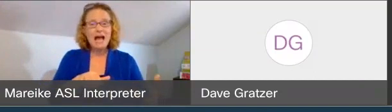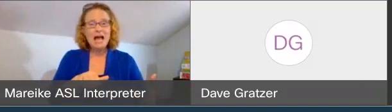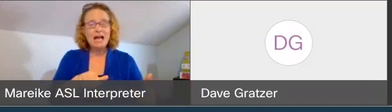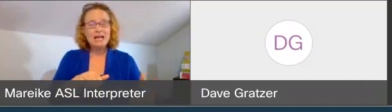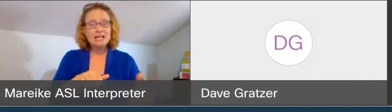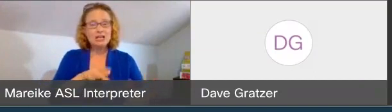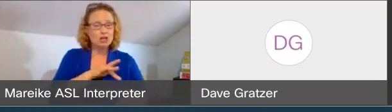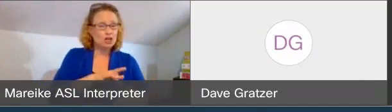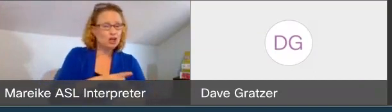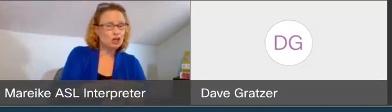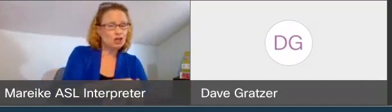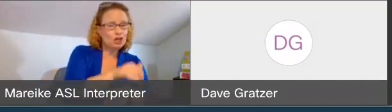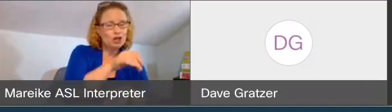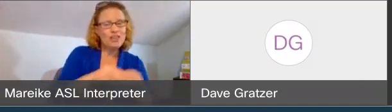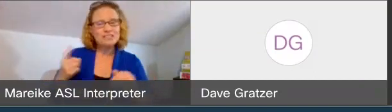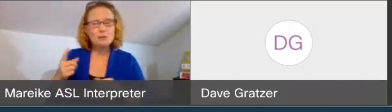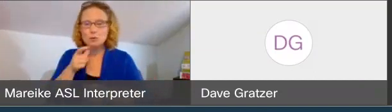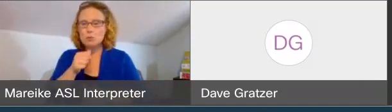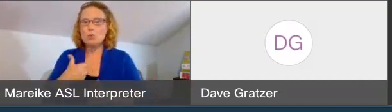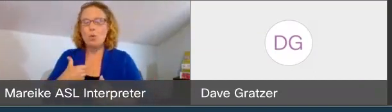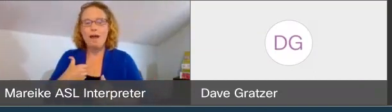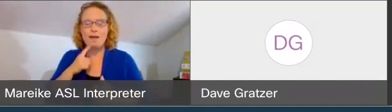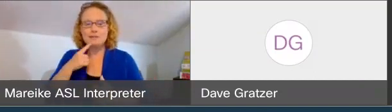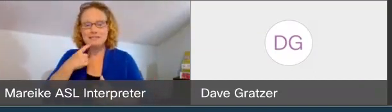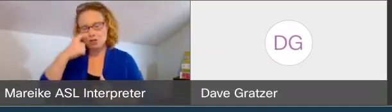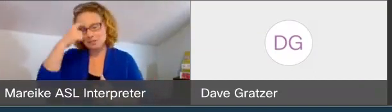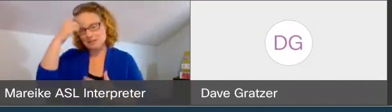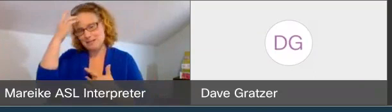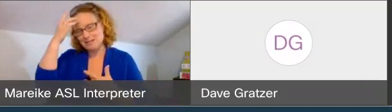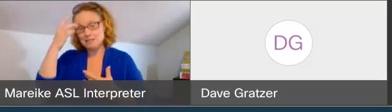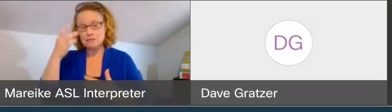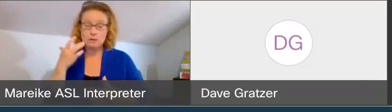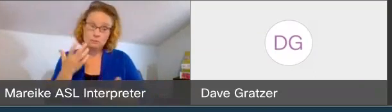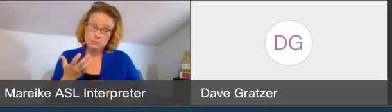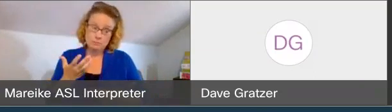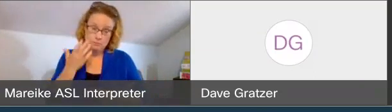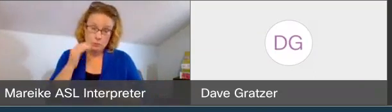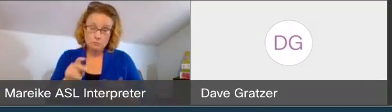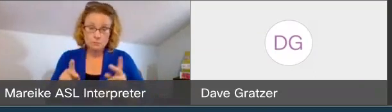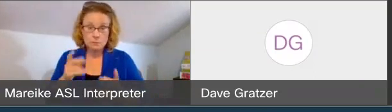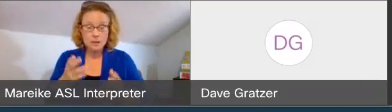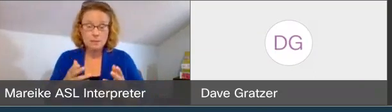serious mental illness. So again, knowing that individuals may be on a FACT team for life